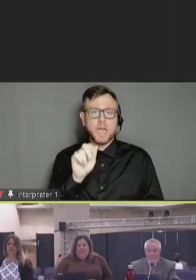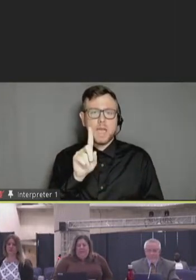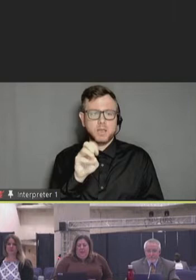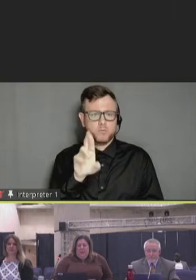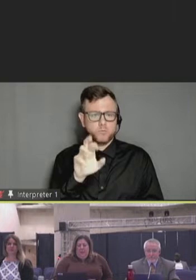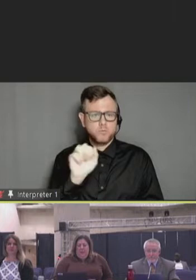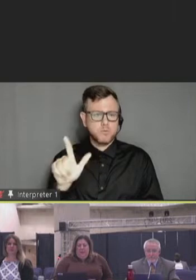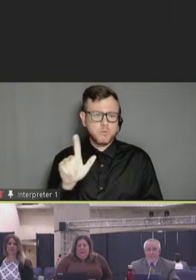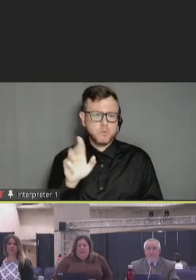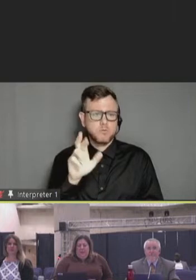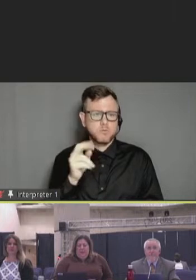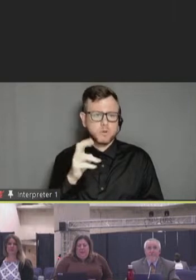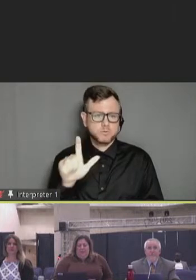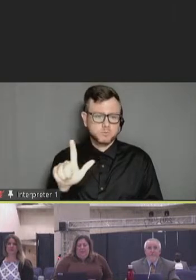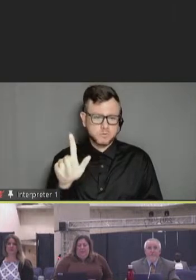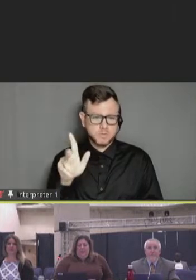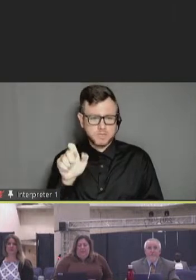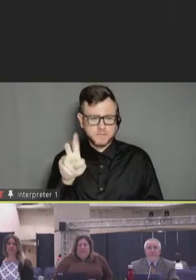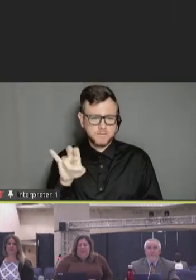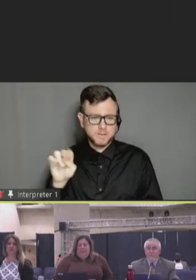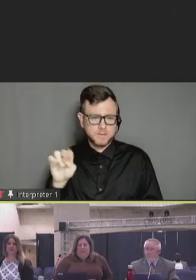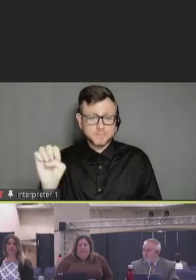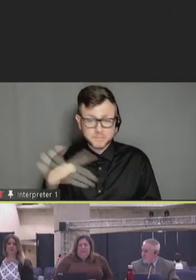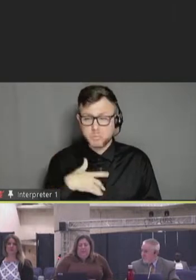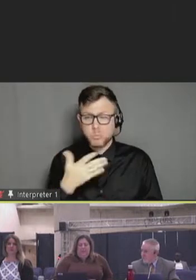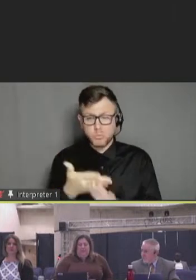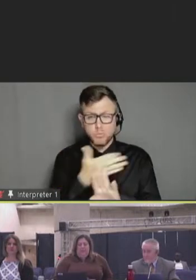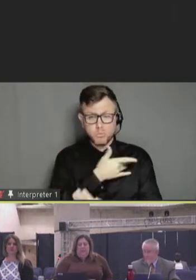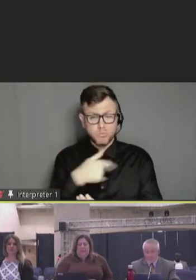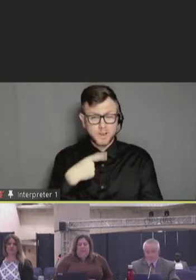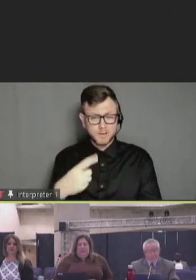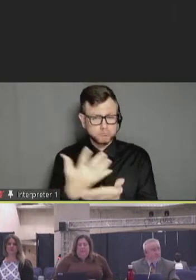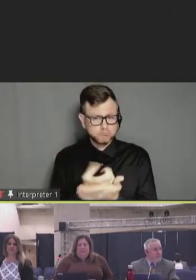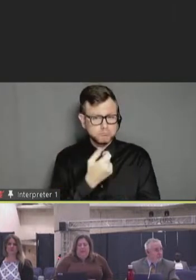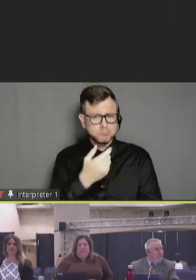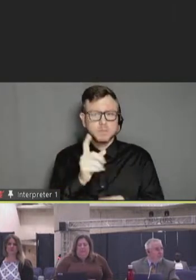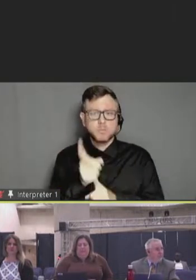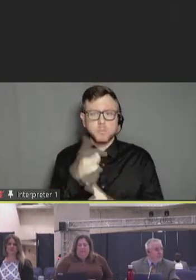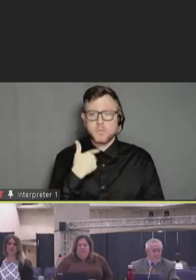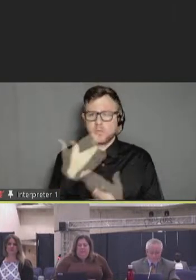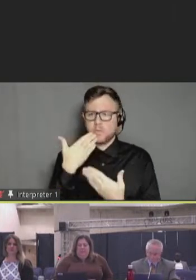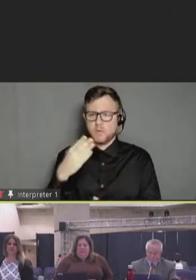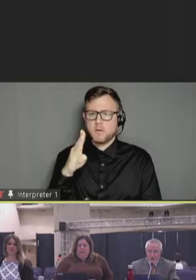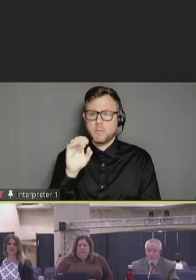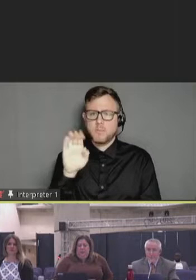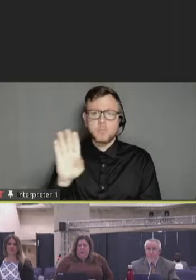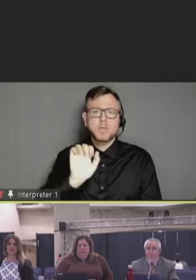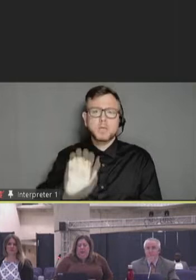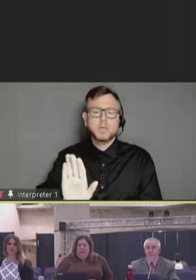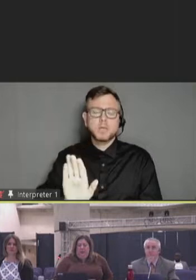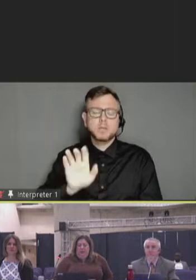But before I do that, I wanted to just thank -- take a moment to thank Bob for his work and leadership.